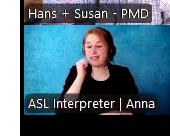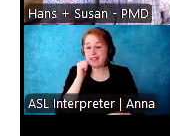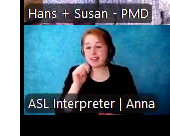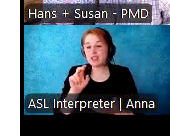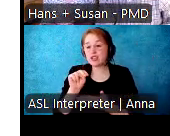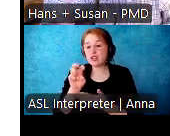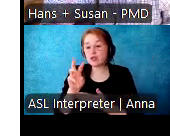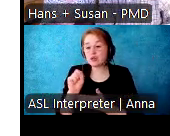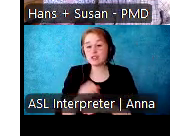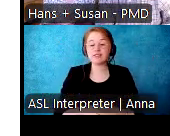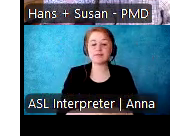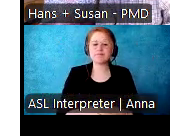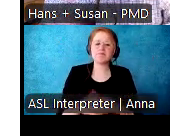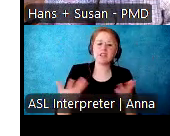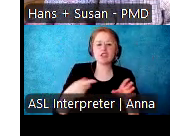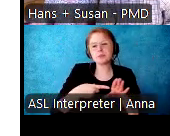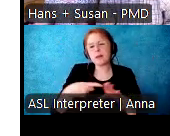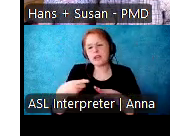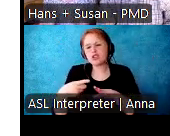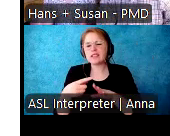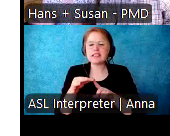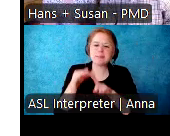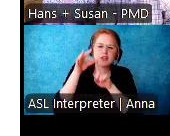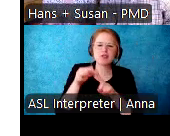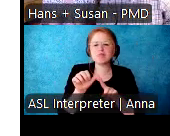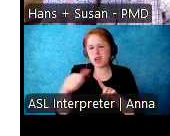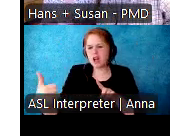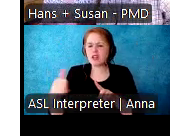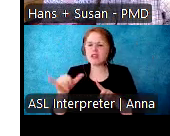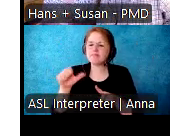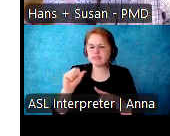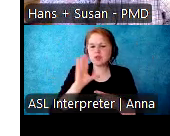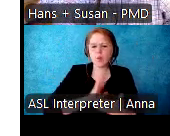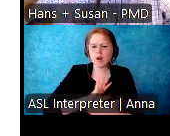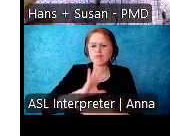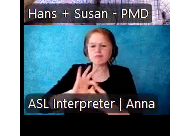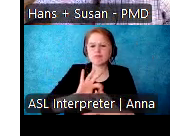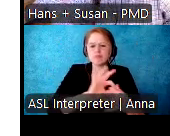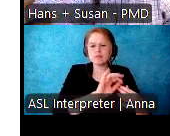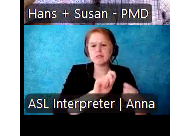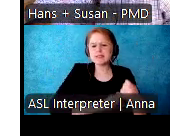specialty print editions that reach the state of Wisconsin or a special population that we're part of.